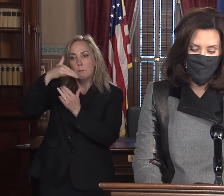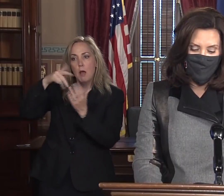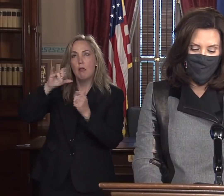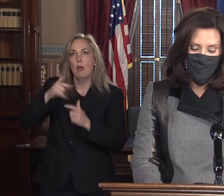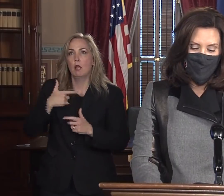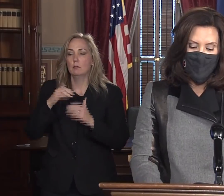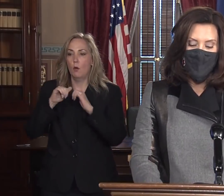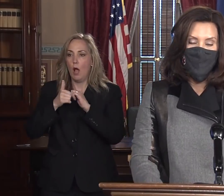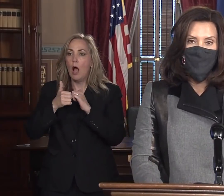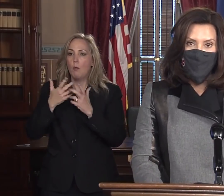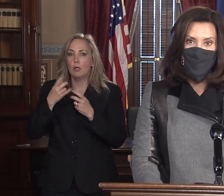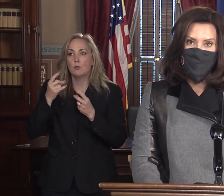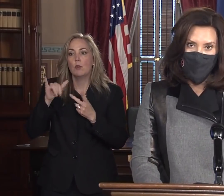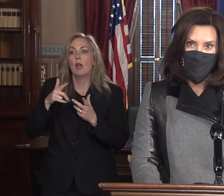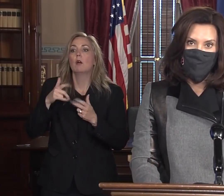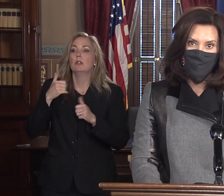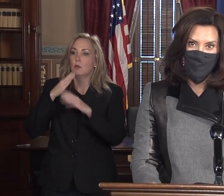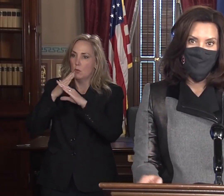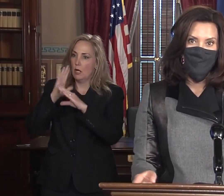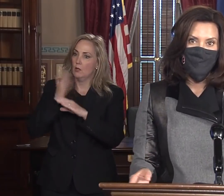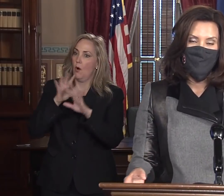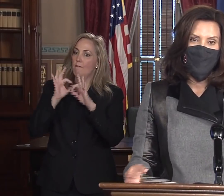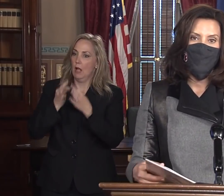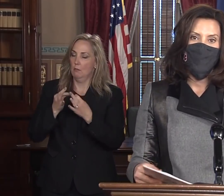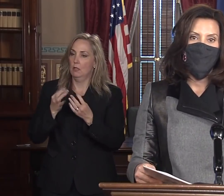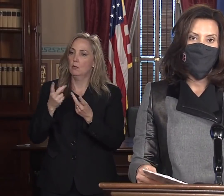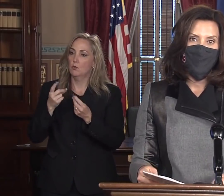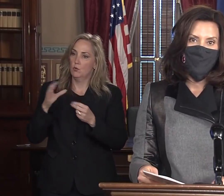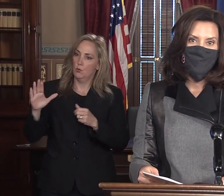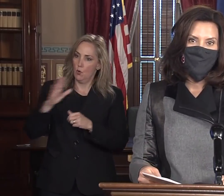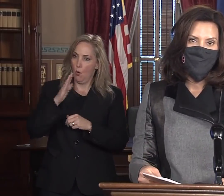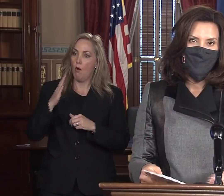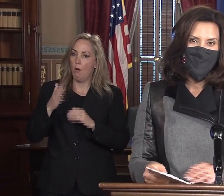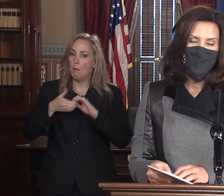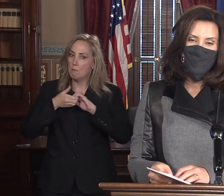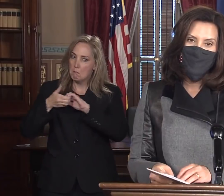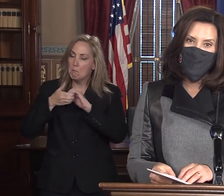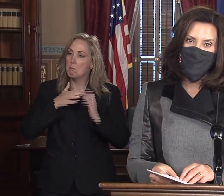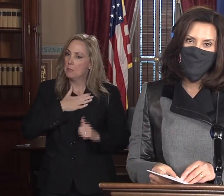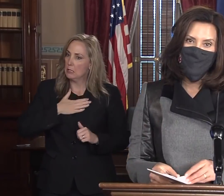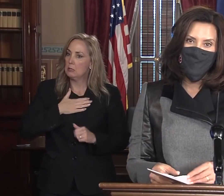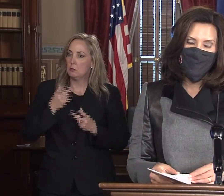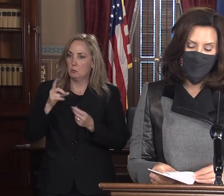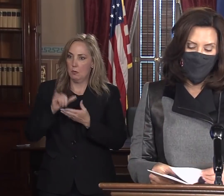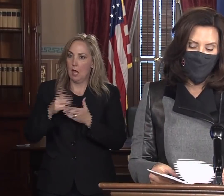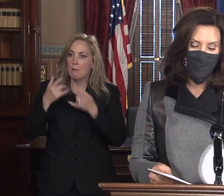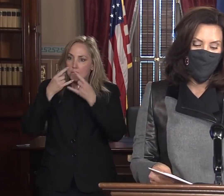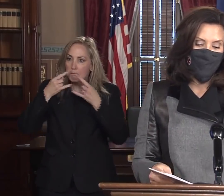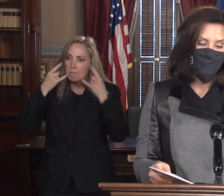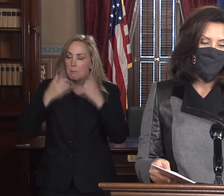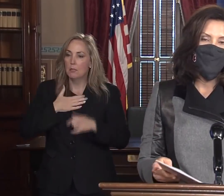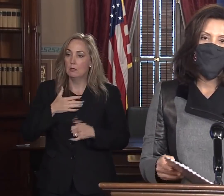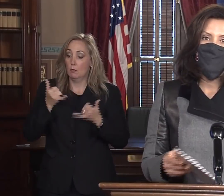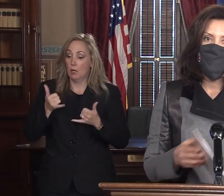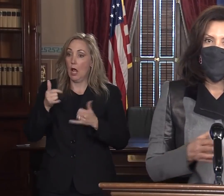ARE GOING TO SPEND THEM. WE LOVE OUR FAMILIES, LET'S PROTECT THEM. DO YOUR PART, PLEASE AND WEAR